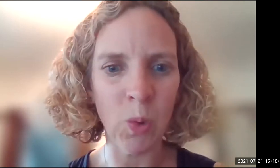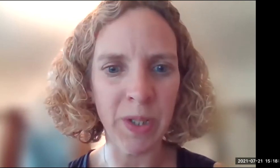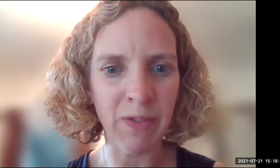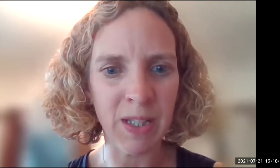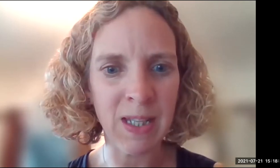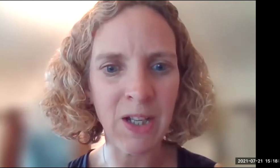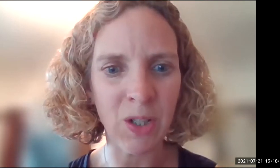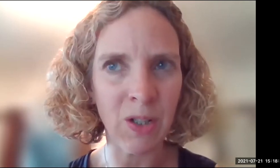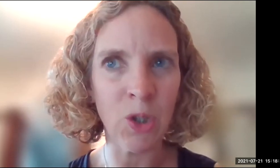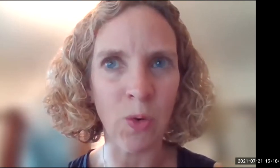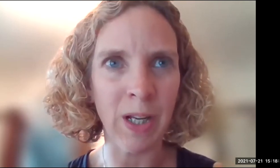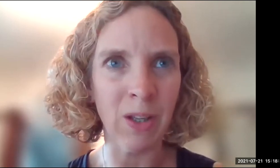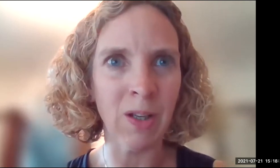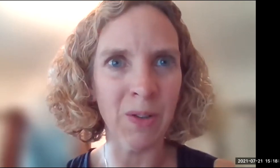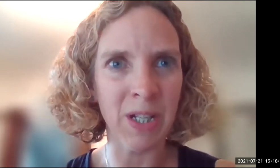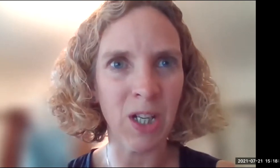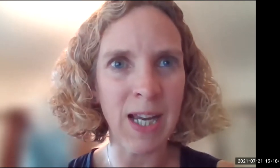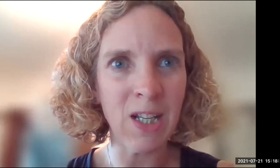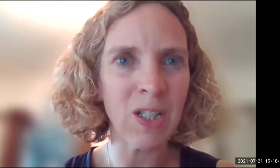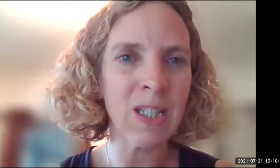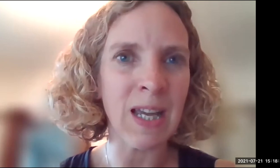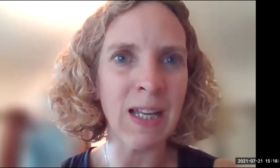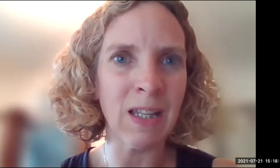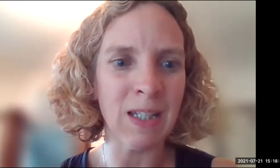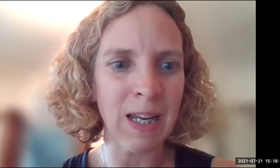And also this session doesn't end here